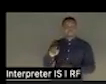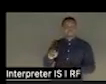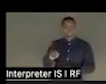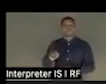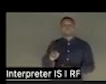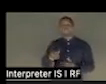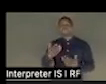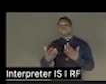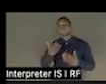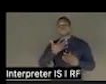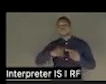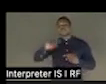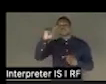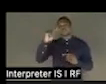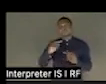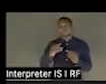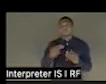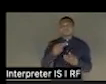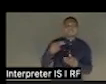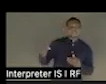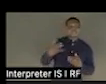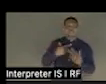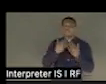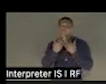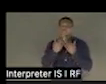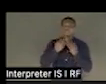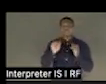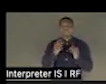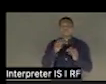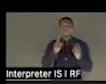So in this project and it's really just starting right now,